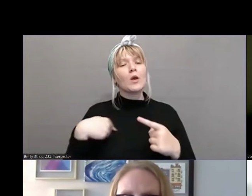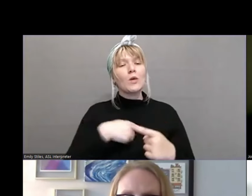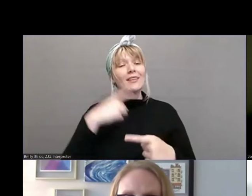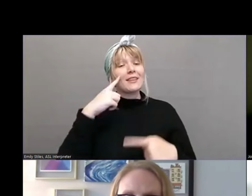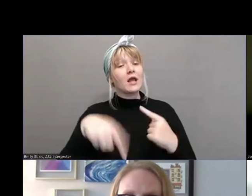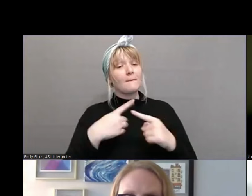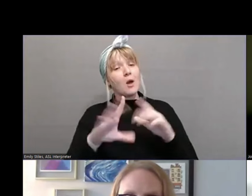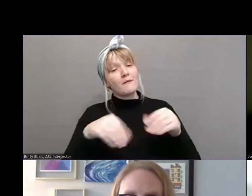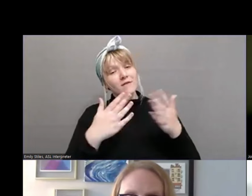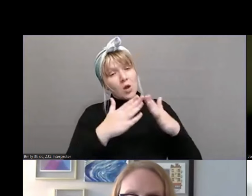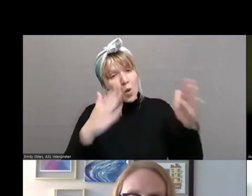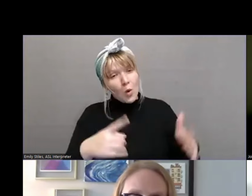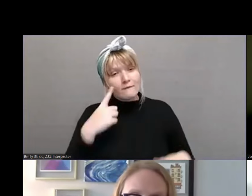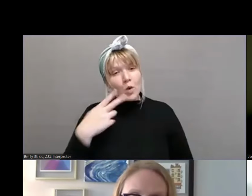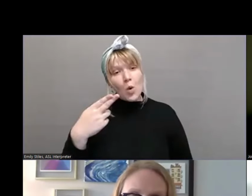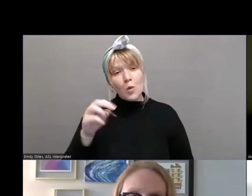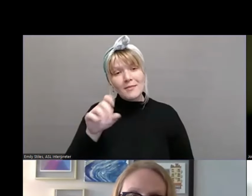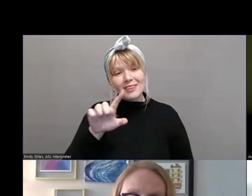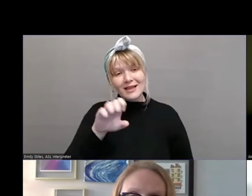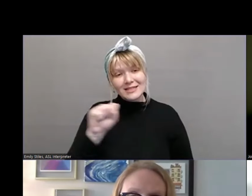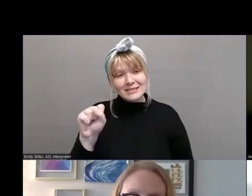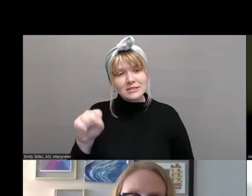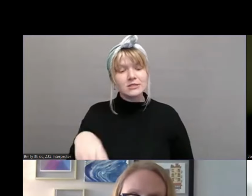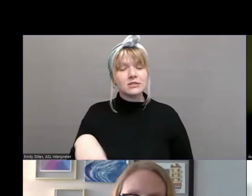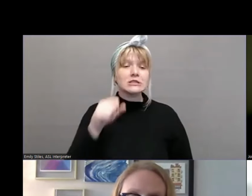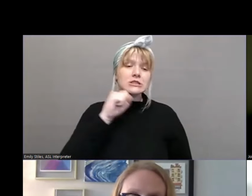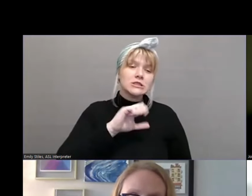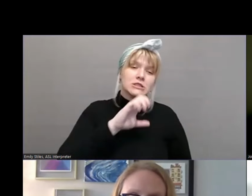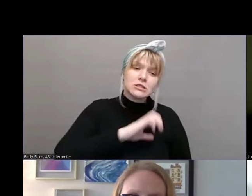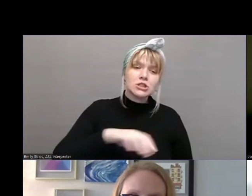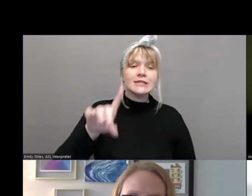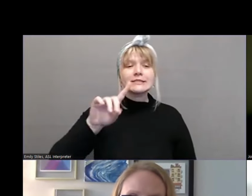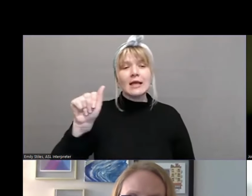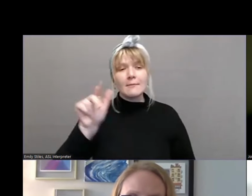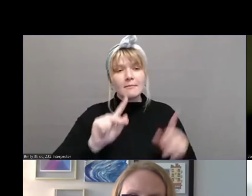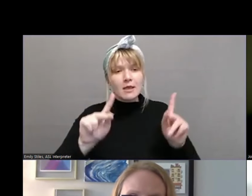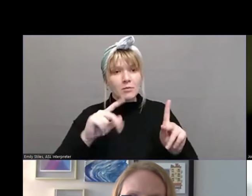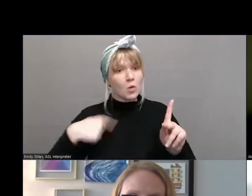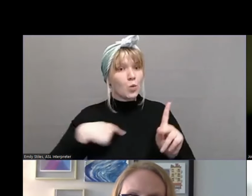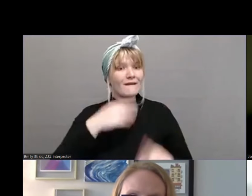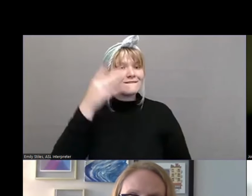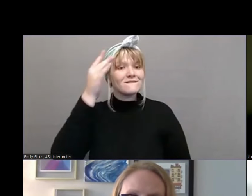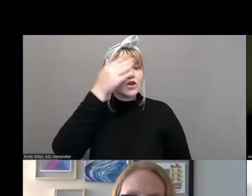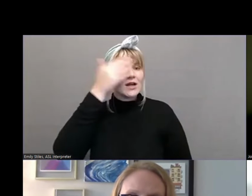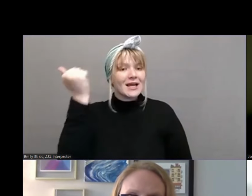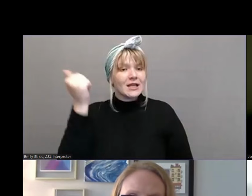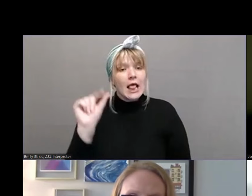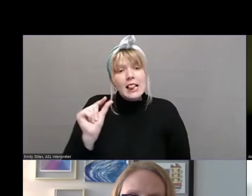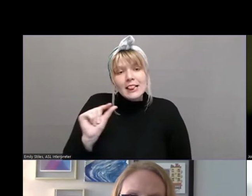with disabilities and older adults. Sometimes we forget there are little things that can help to make sure people retain their